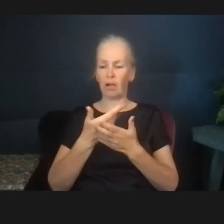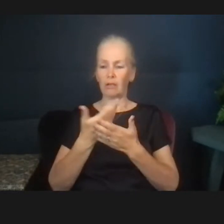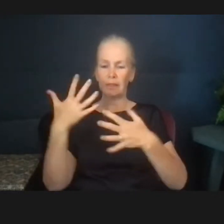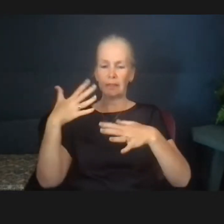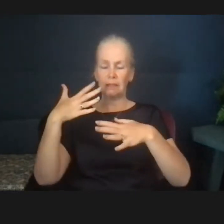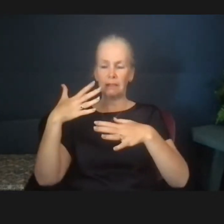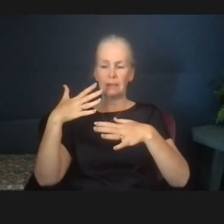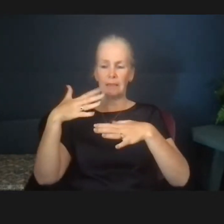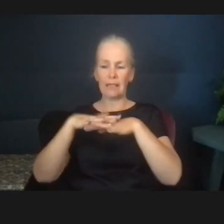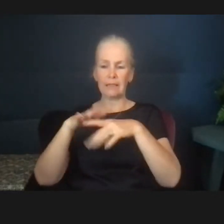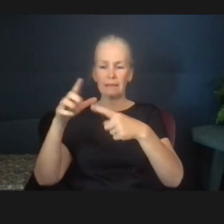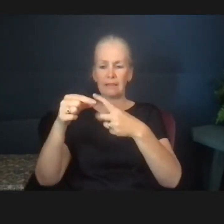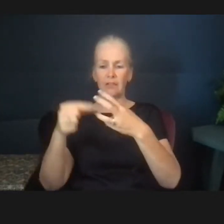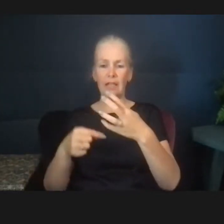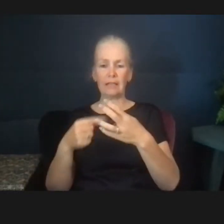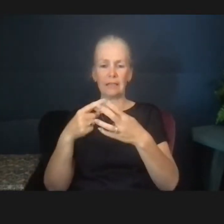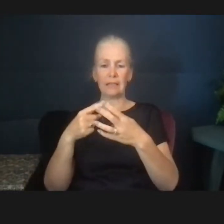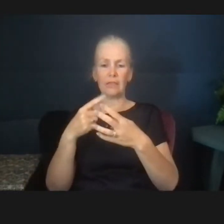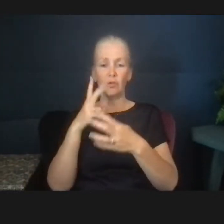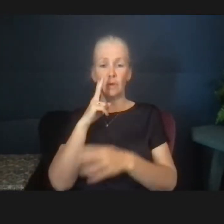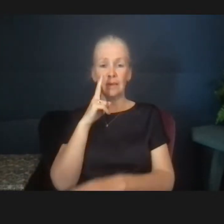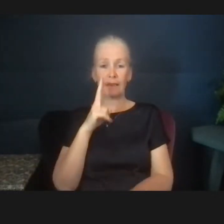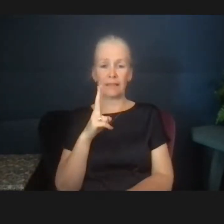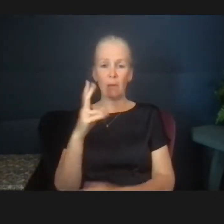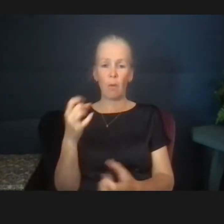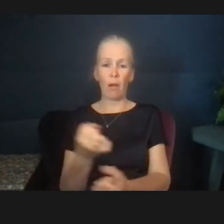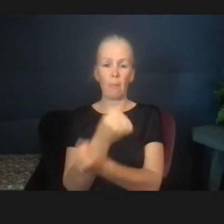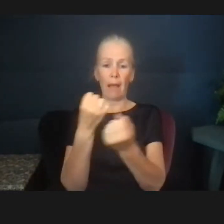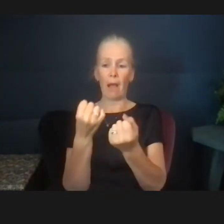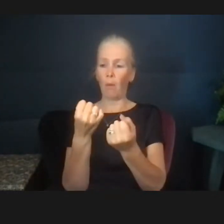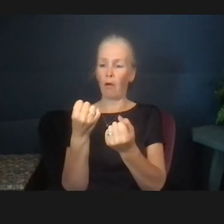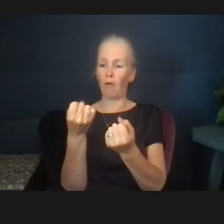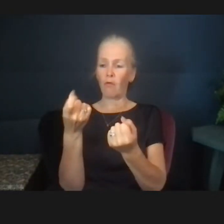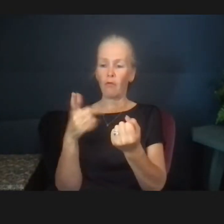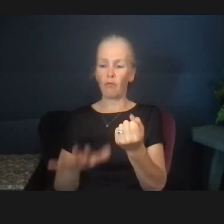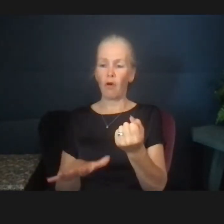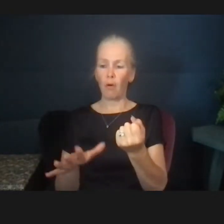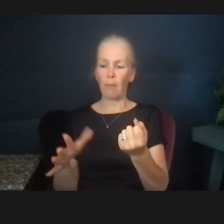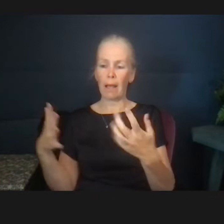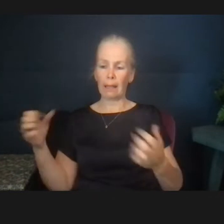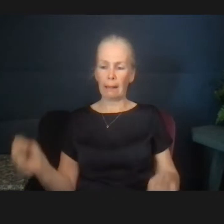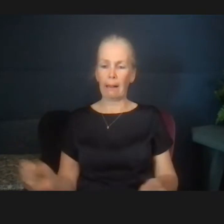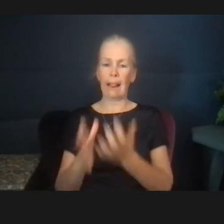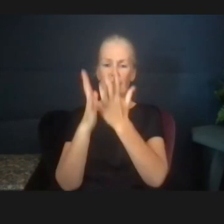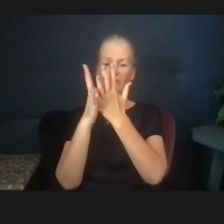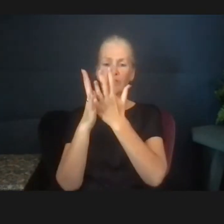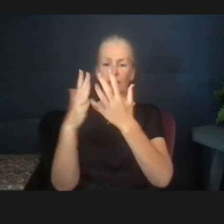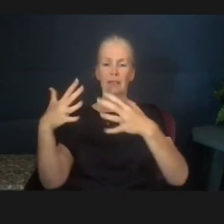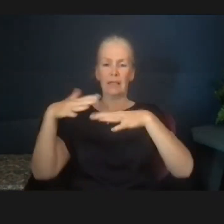a lens through which you can see where power comes and collides where it interlocks and intersects.